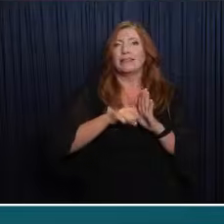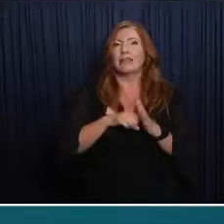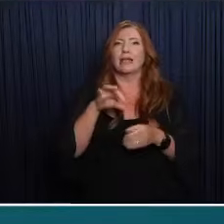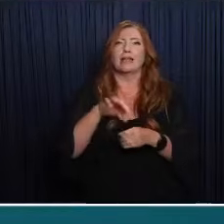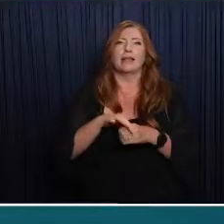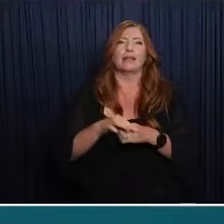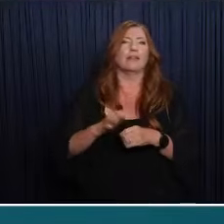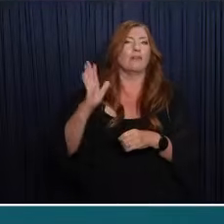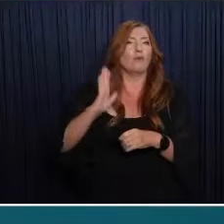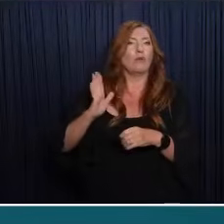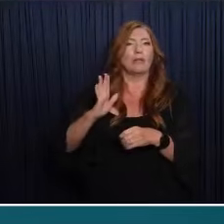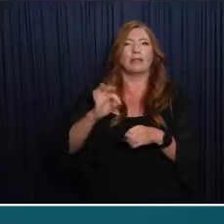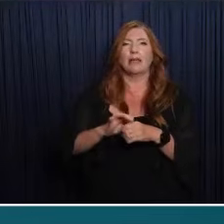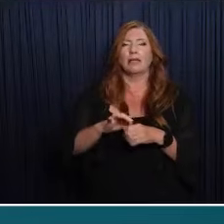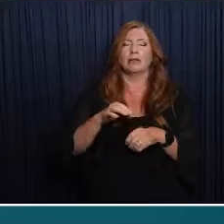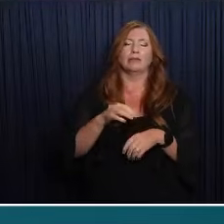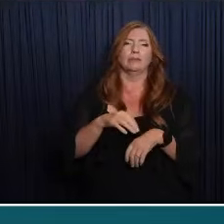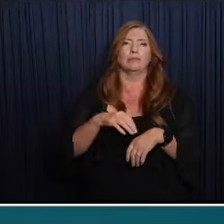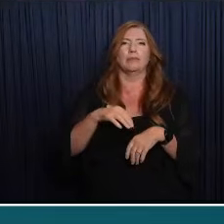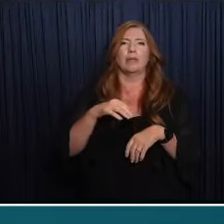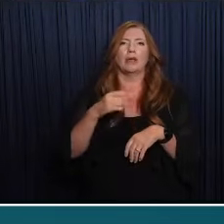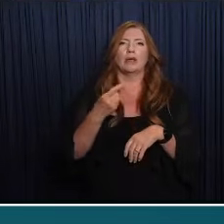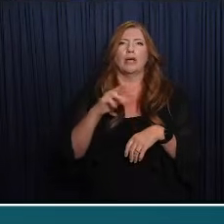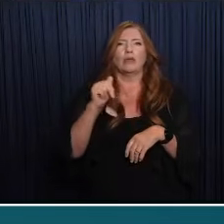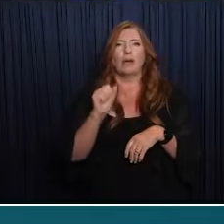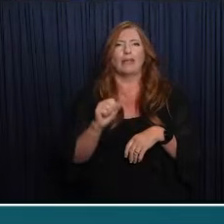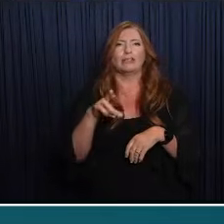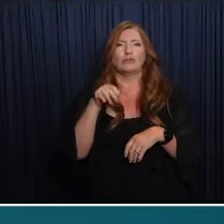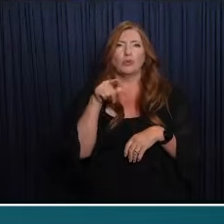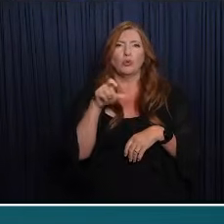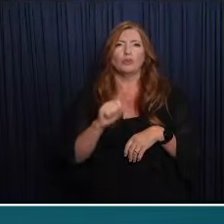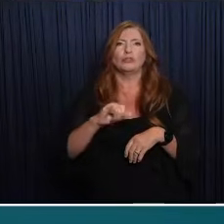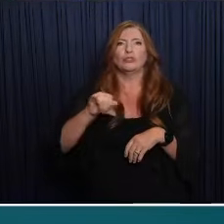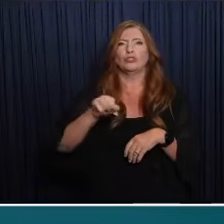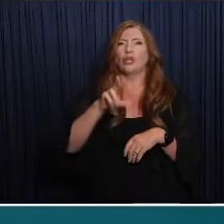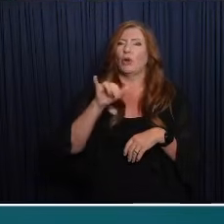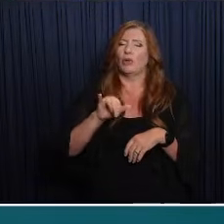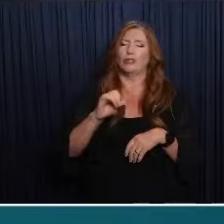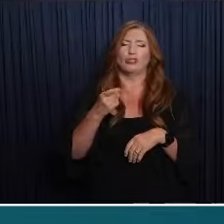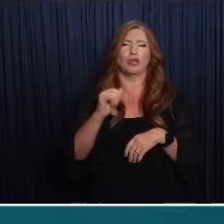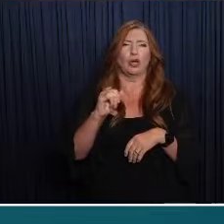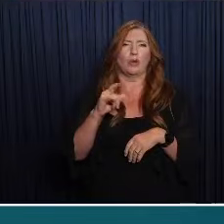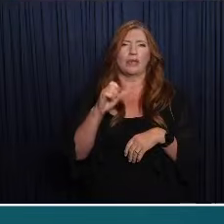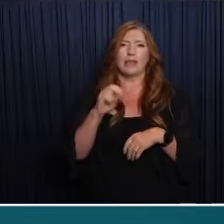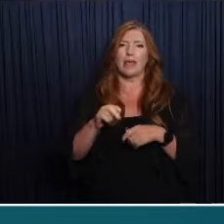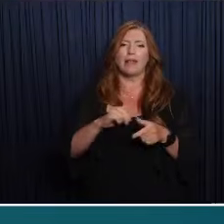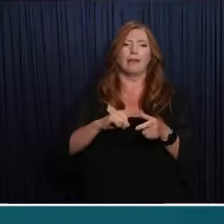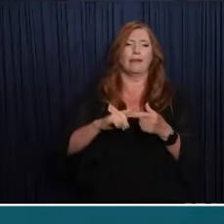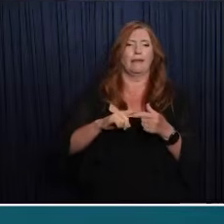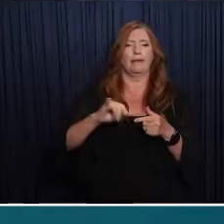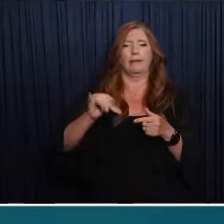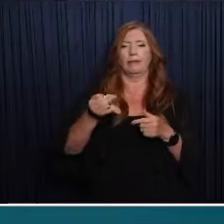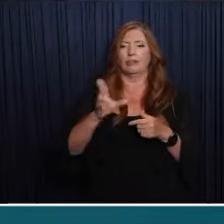TRUTHFULNESS. I HAVE OVER 100 ENDORSEMENTS IN THIS AREA, IN THE STATE.